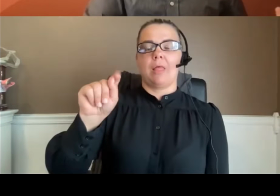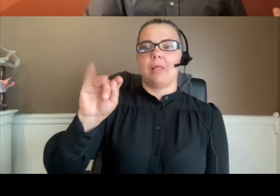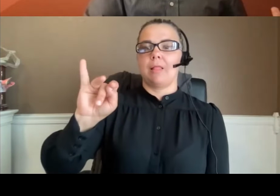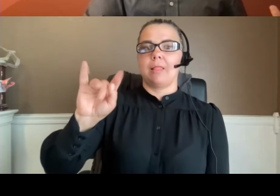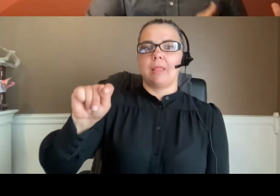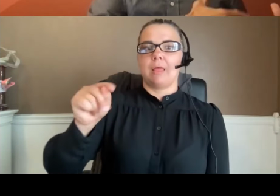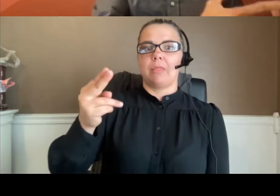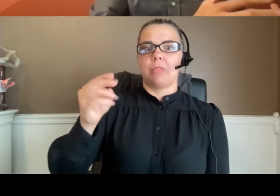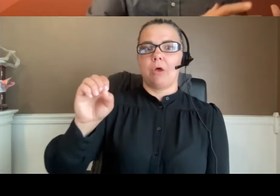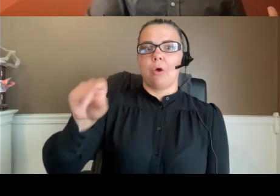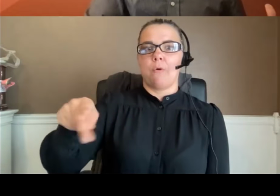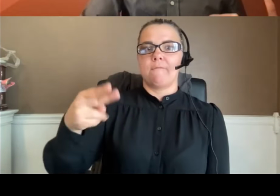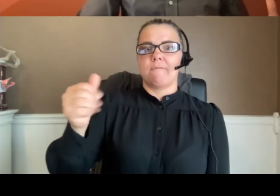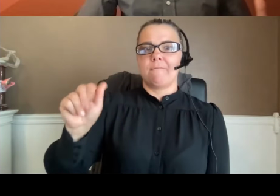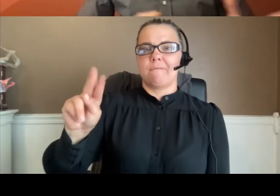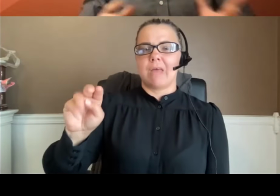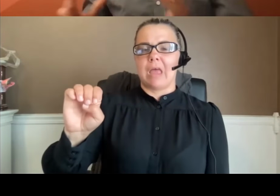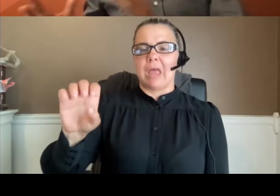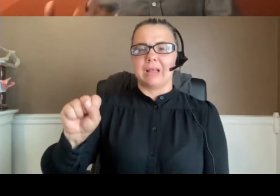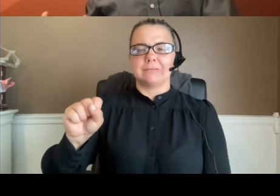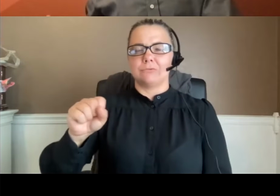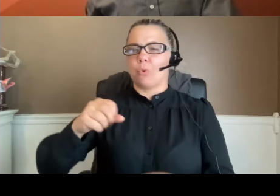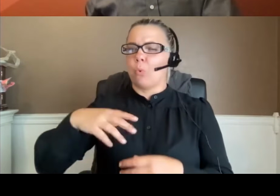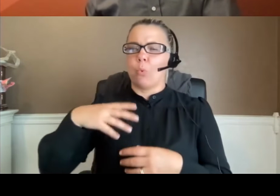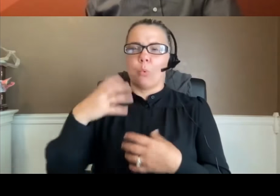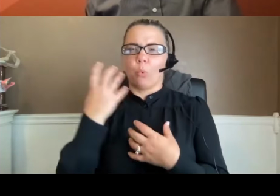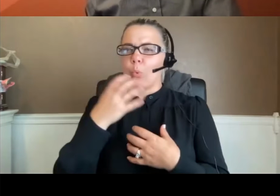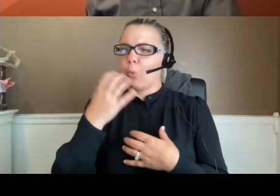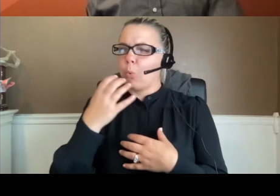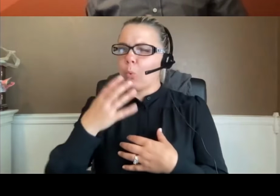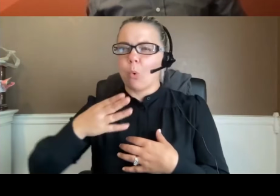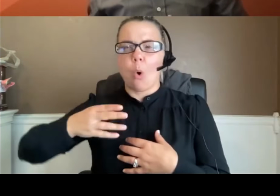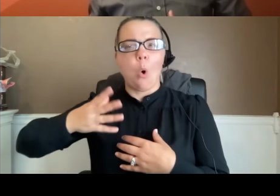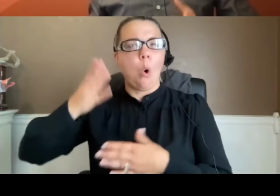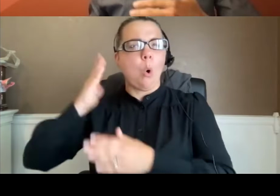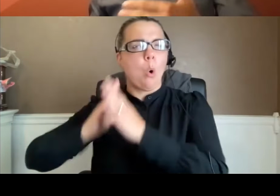stone carvings that light shines through - in a way to create data visualizations that her